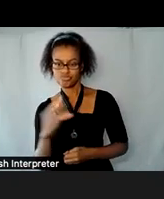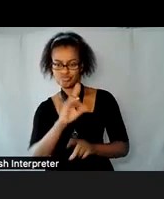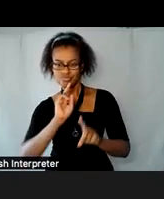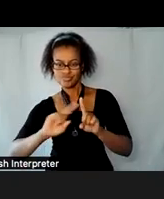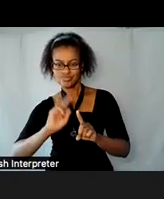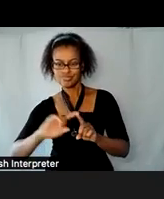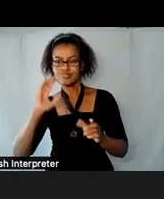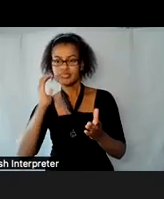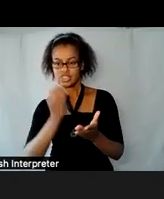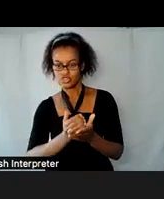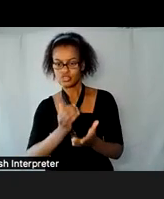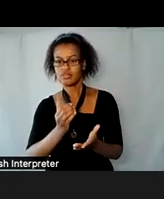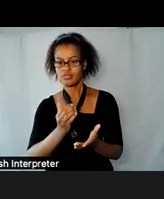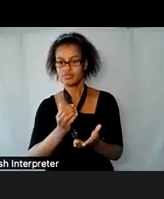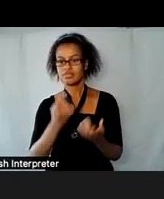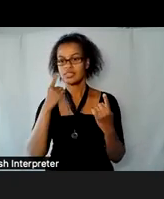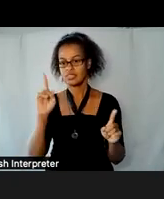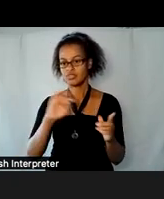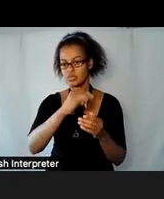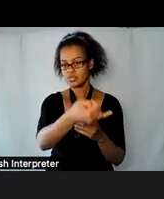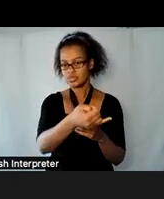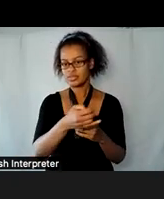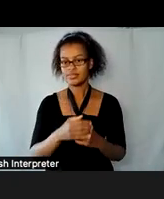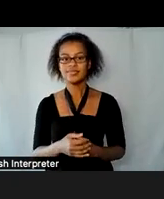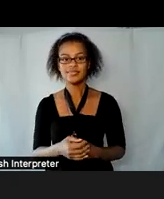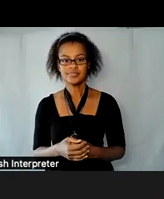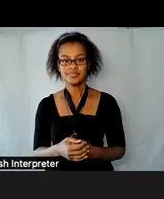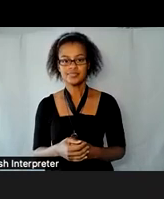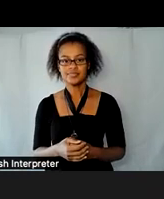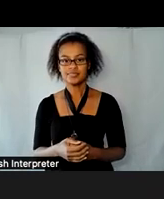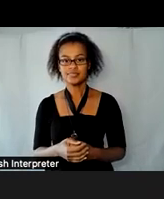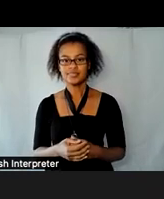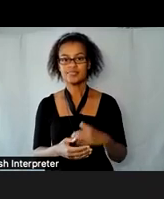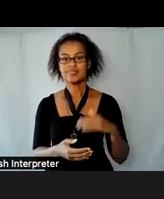more theater, and dance.